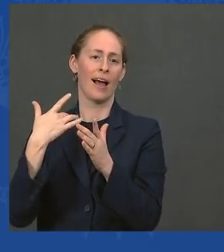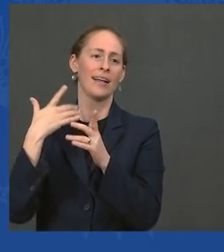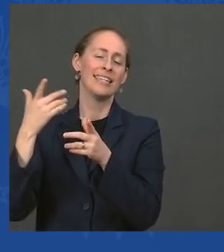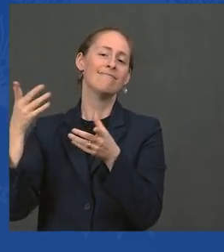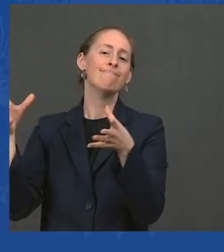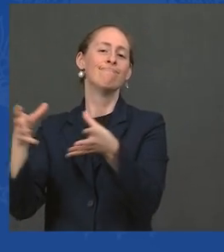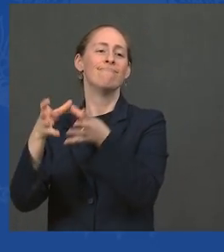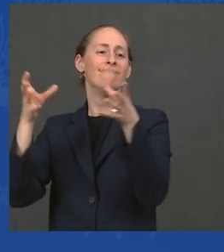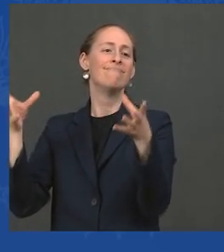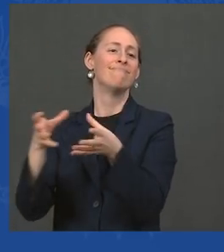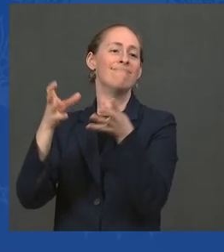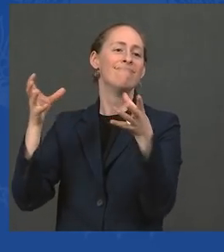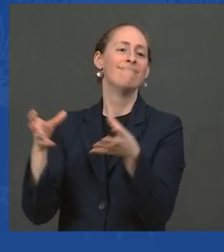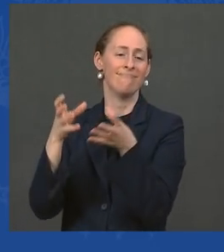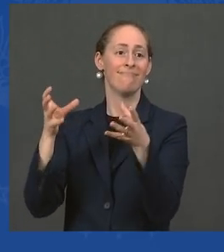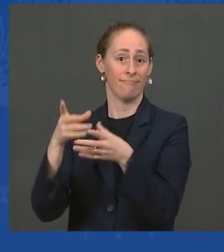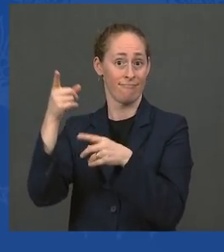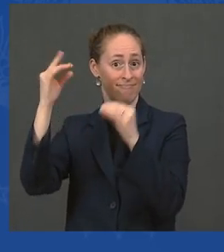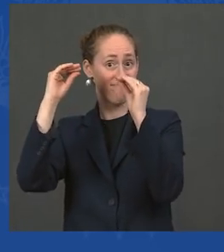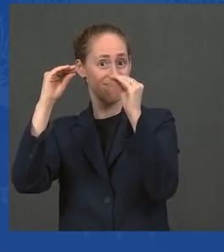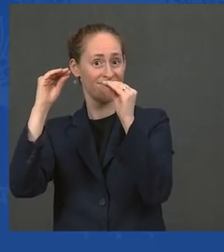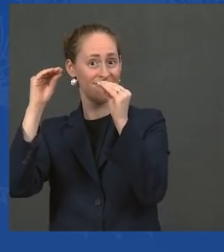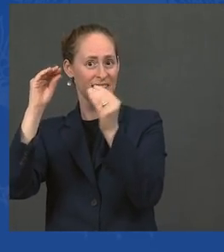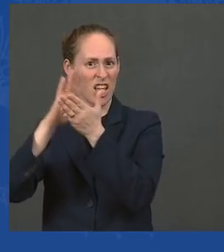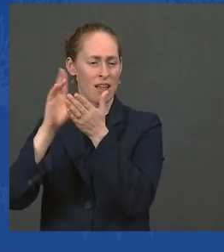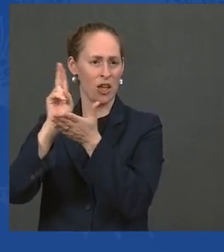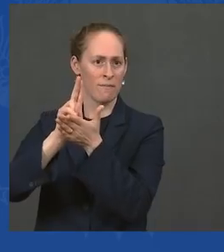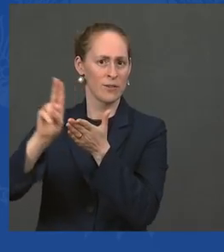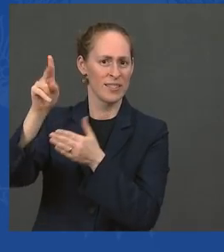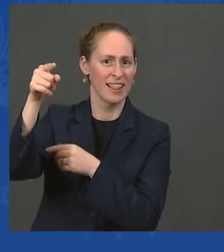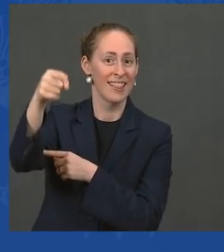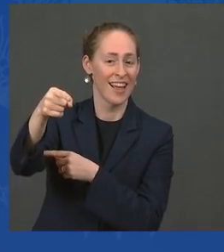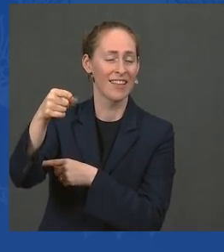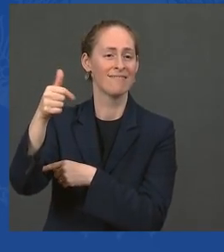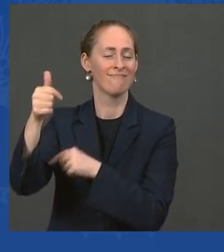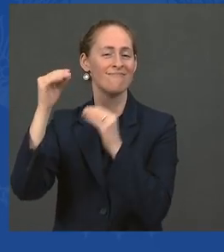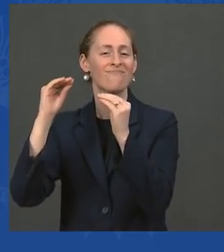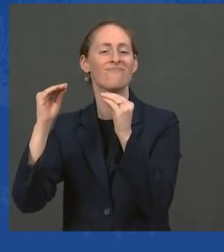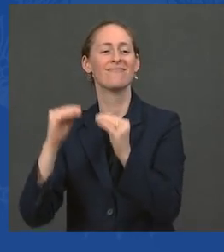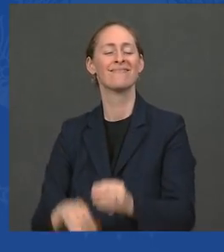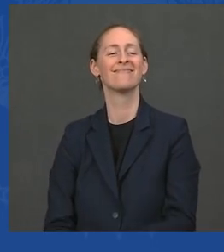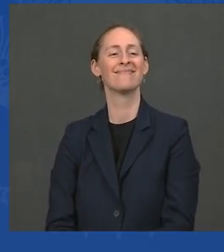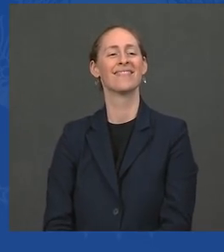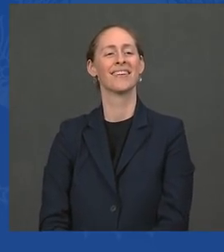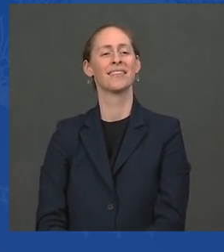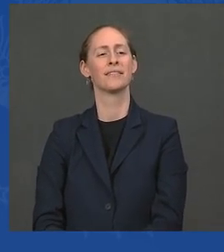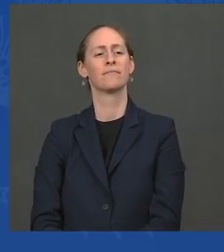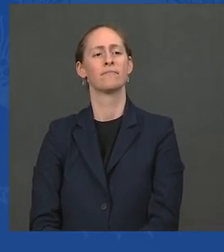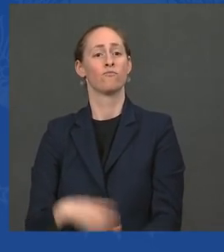And I -- I just want you to know that Amtrak is here. They can tell you that you could --